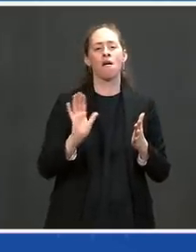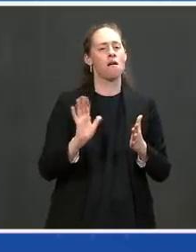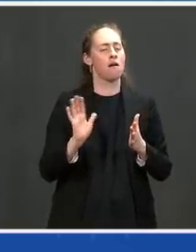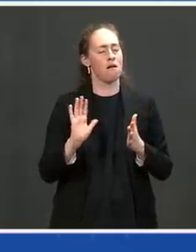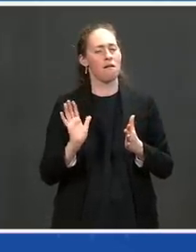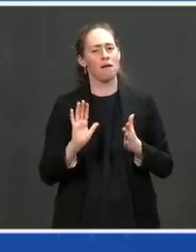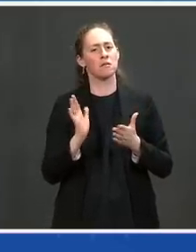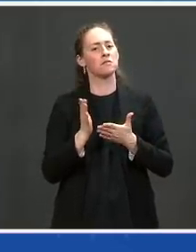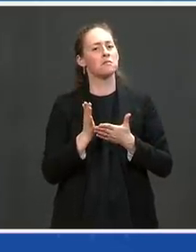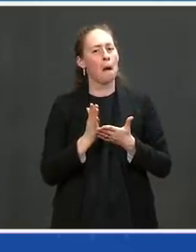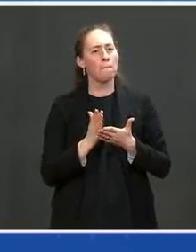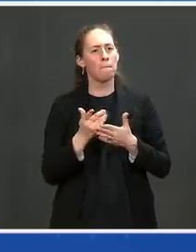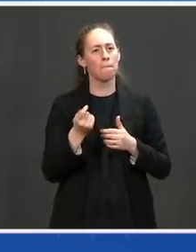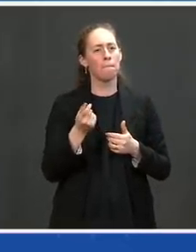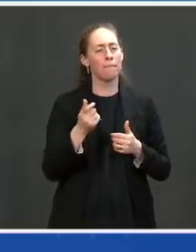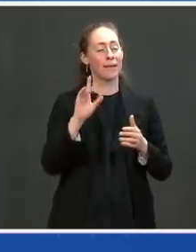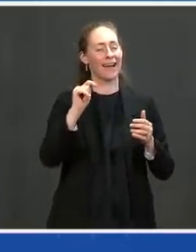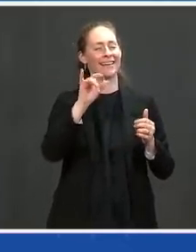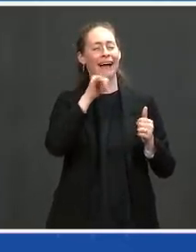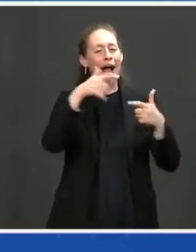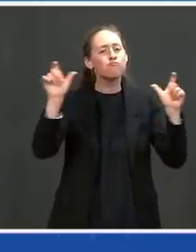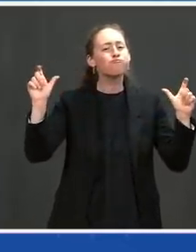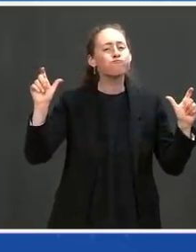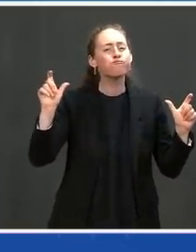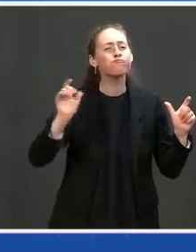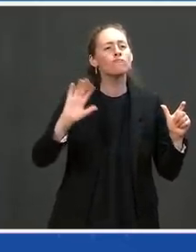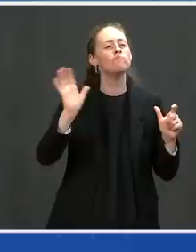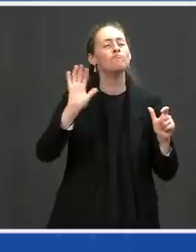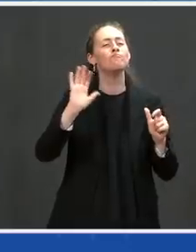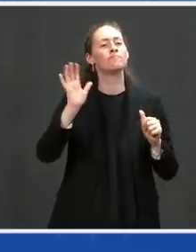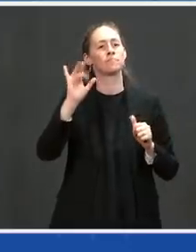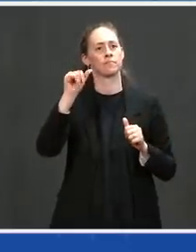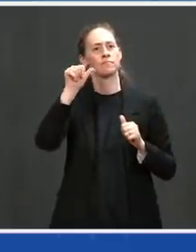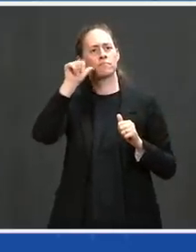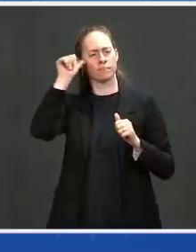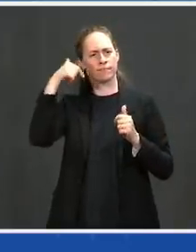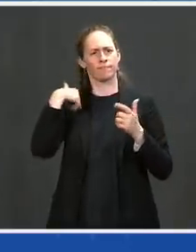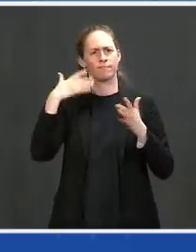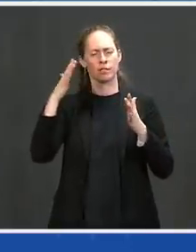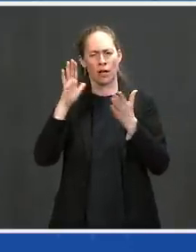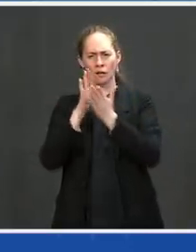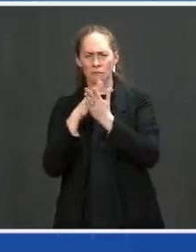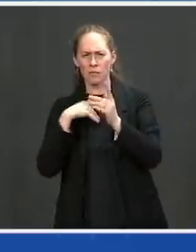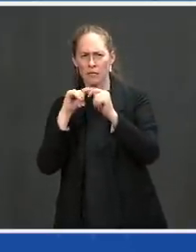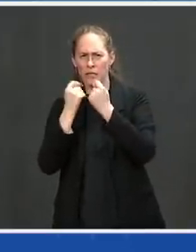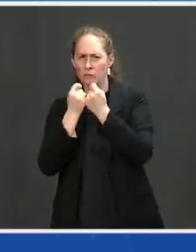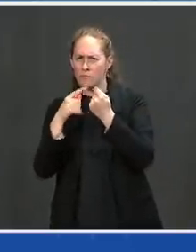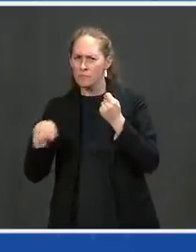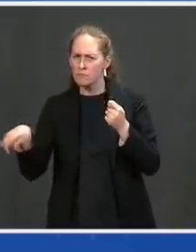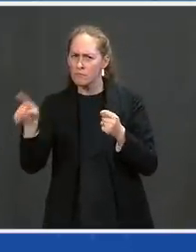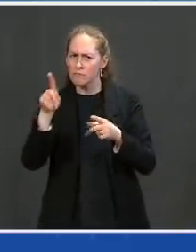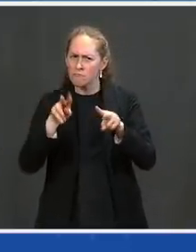And yesterday, I asked my team -- both the director of the two agencies, as well as others --